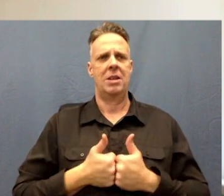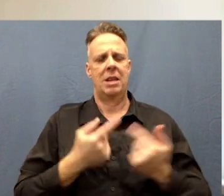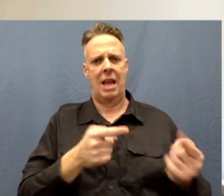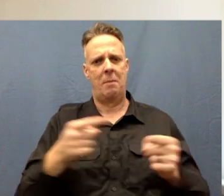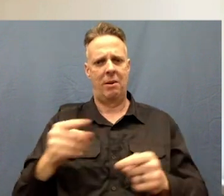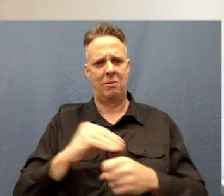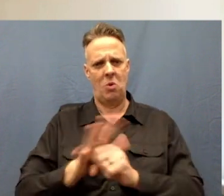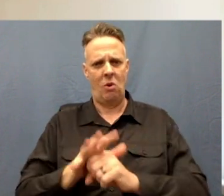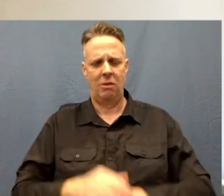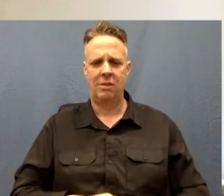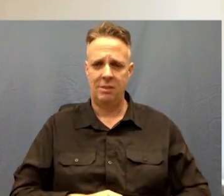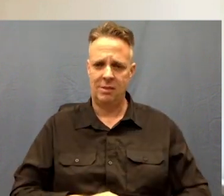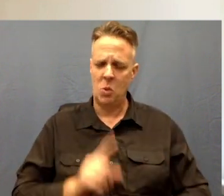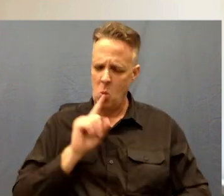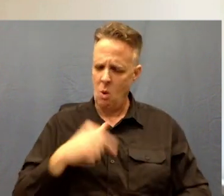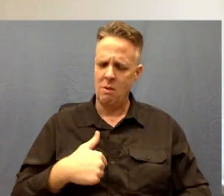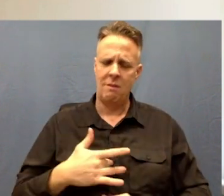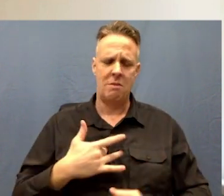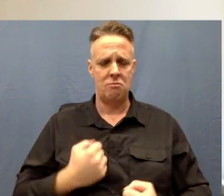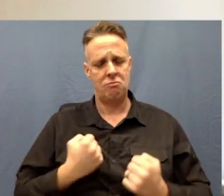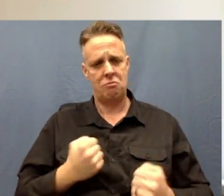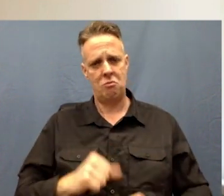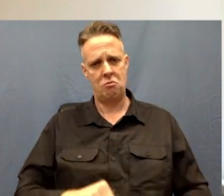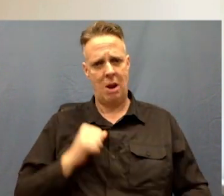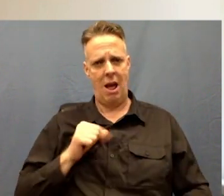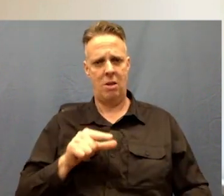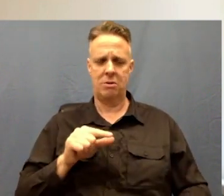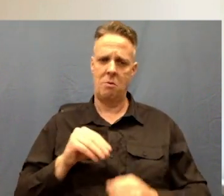WE CAN ALL BE PROUD OF THE STRENGTH AND RESILIENCE OF THIS COMMUNITY. THE PANDEMIC HAS MADE IT EVEN